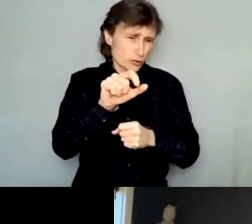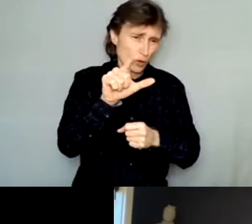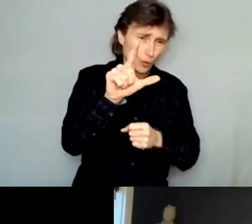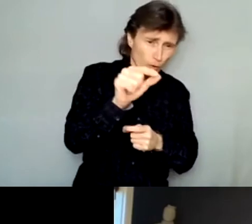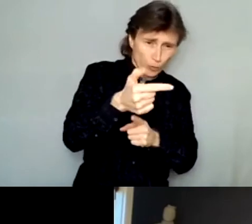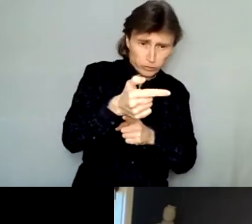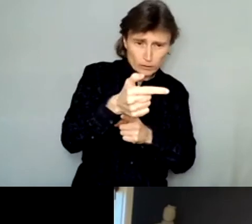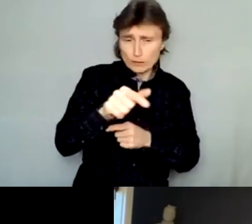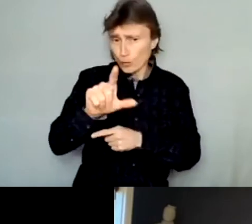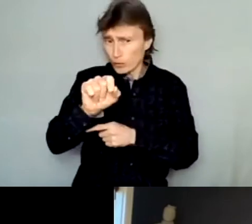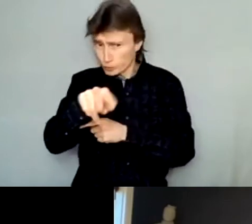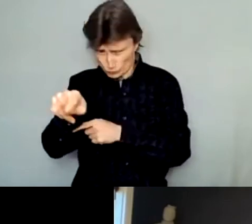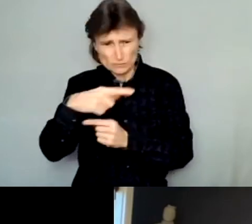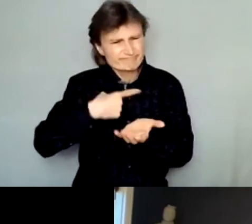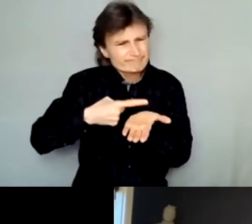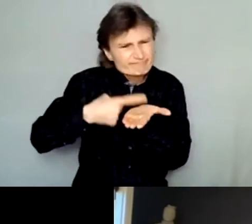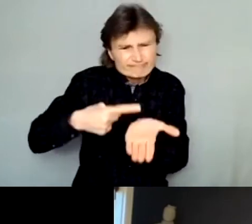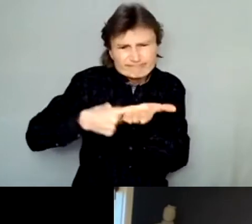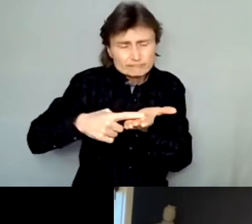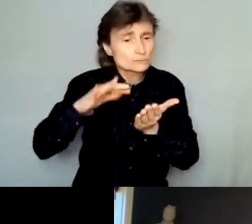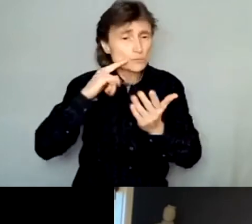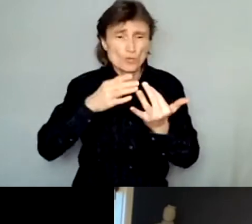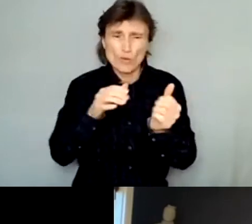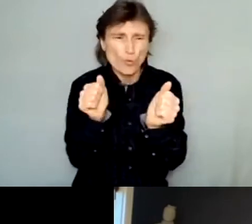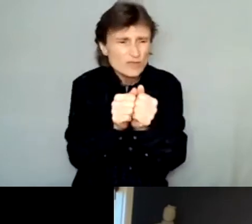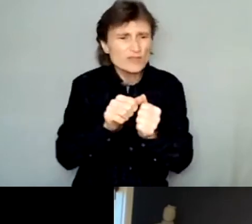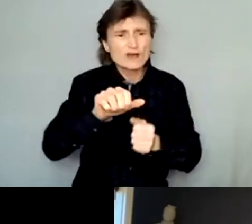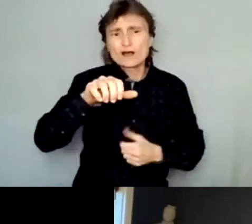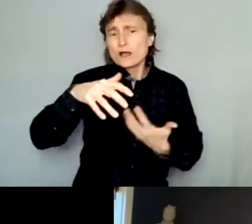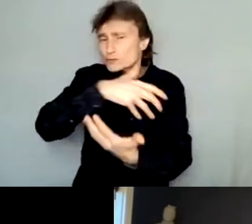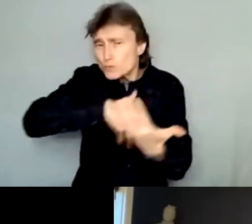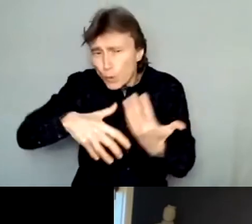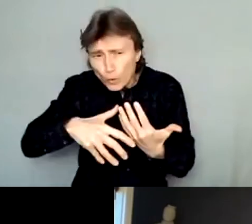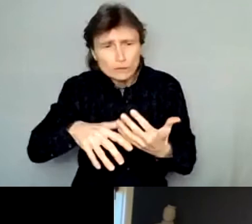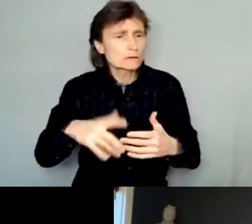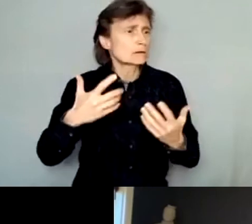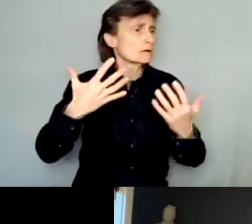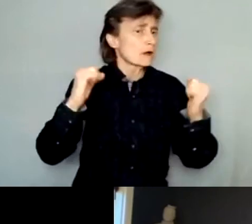have said in social kinds of meetings and gatherings, if ever there was a time when